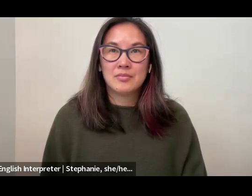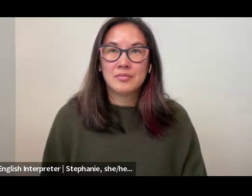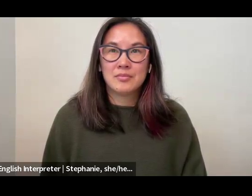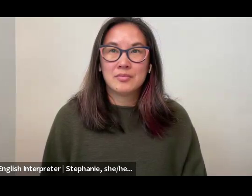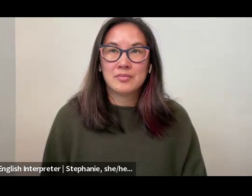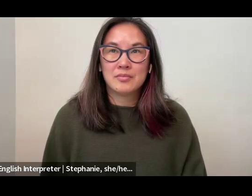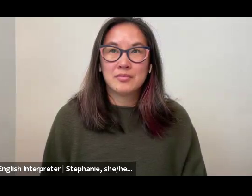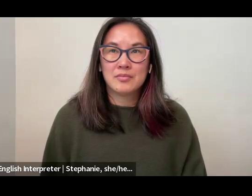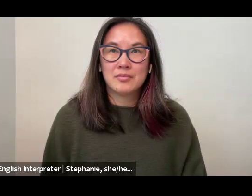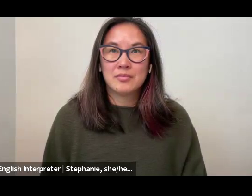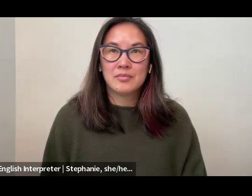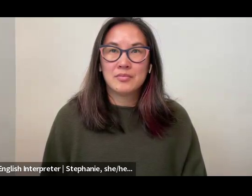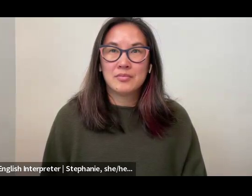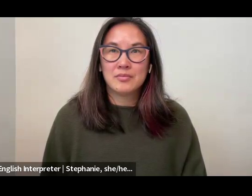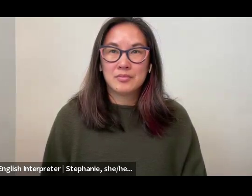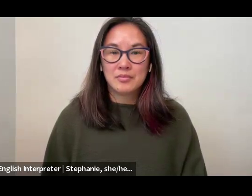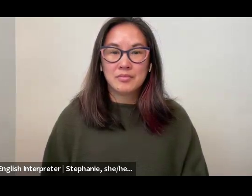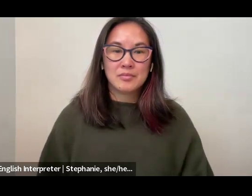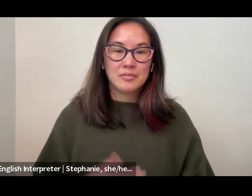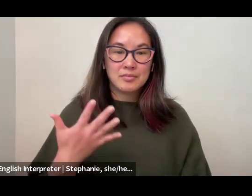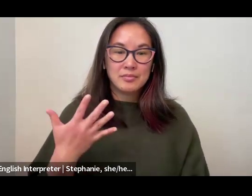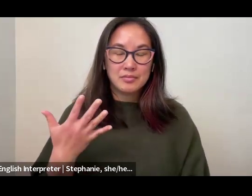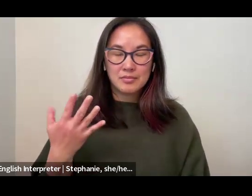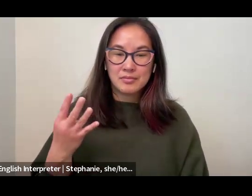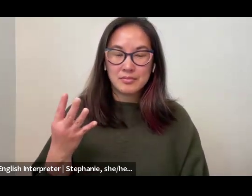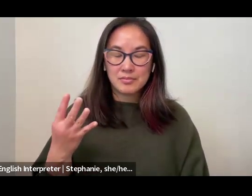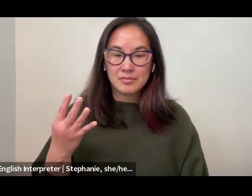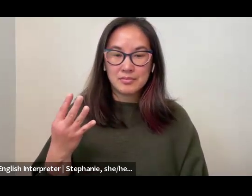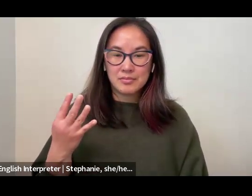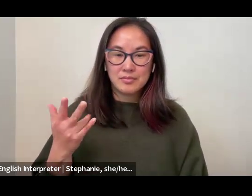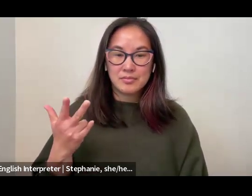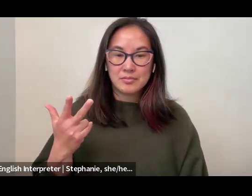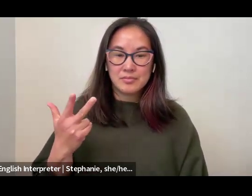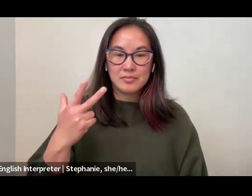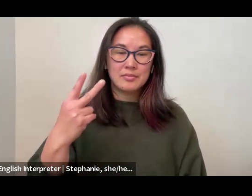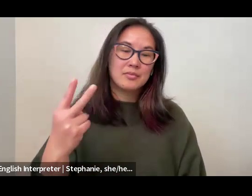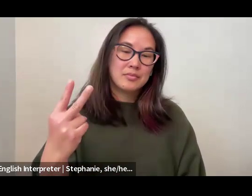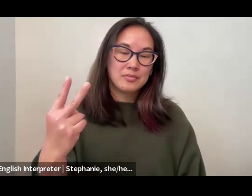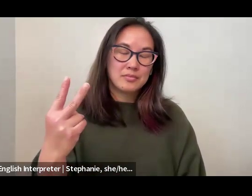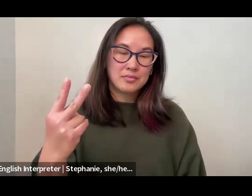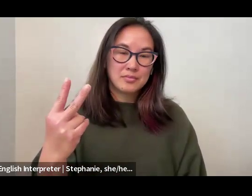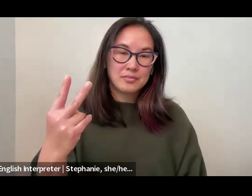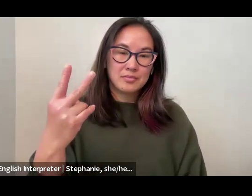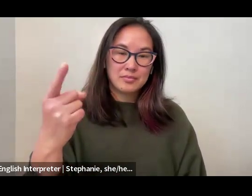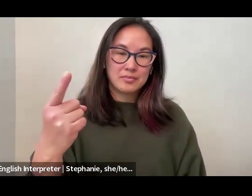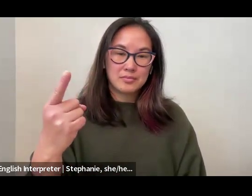, Five, four, three, two, one.